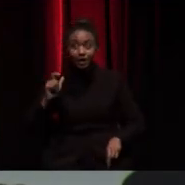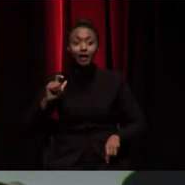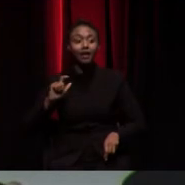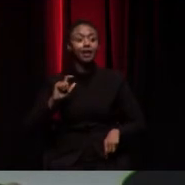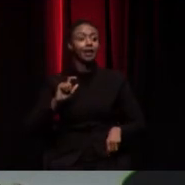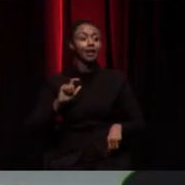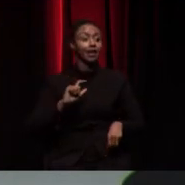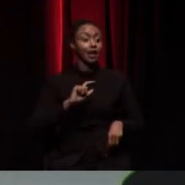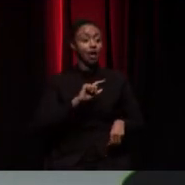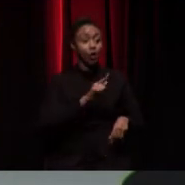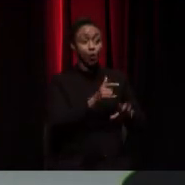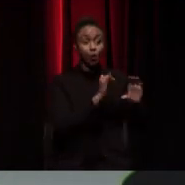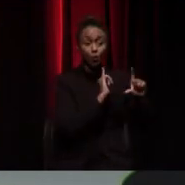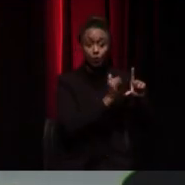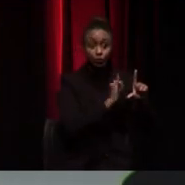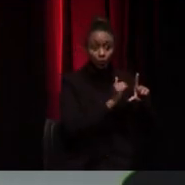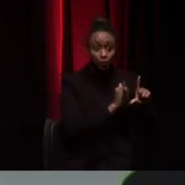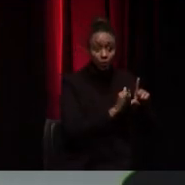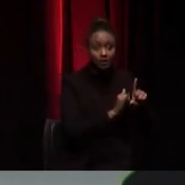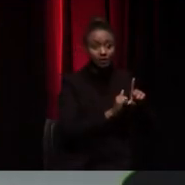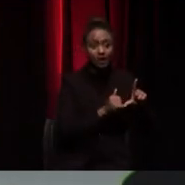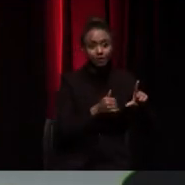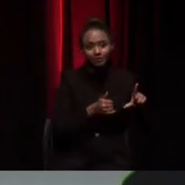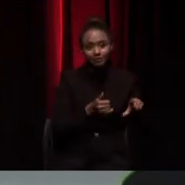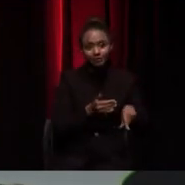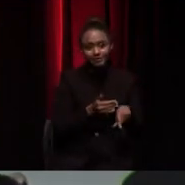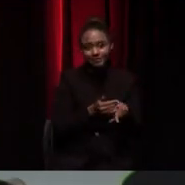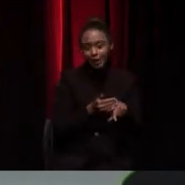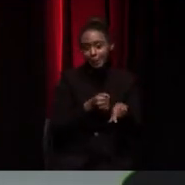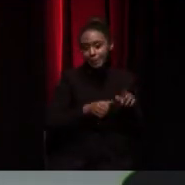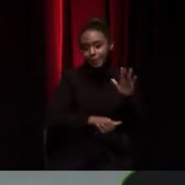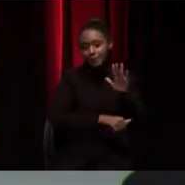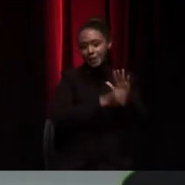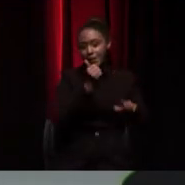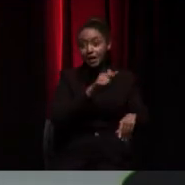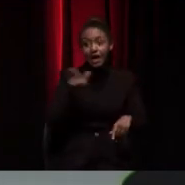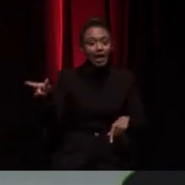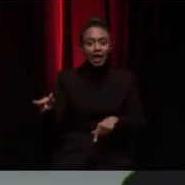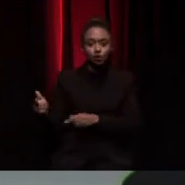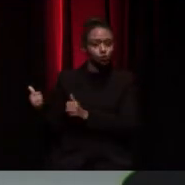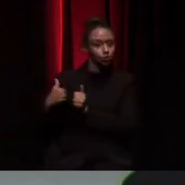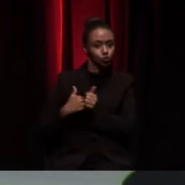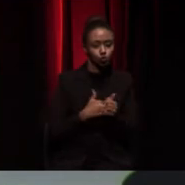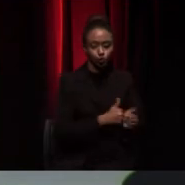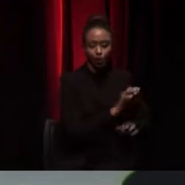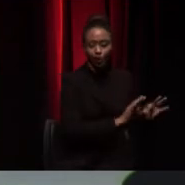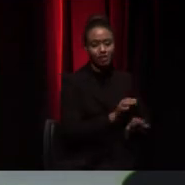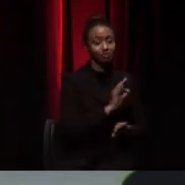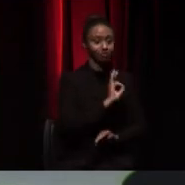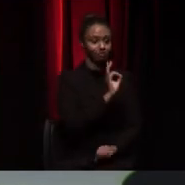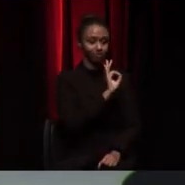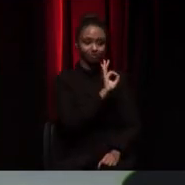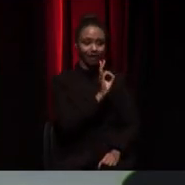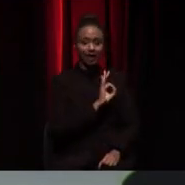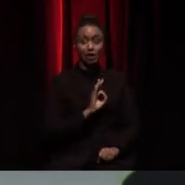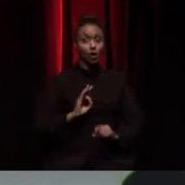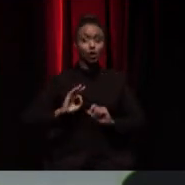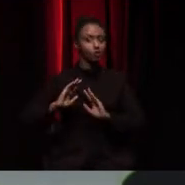the day of the premier, but they didn’t attend the cut of the documentary. They didn’t want to have their product included in the film.